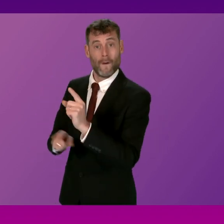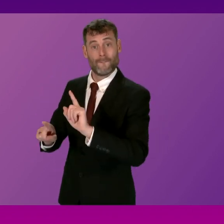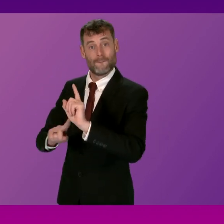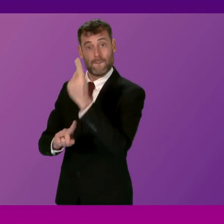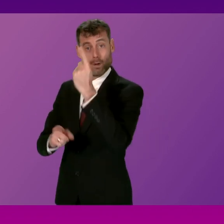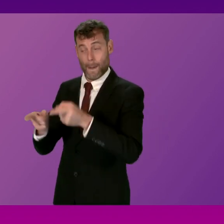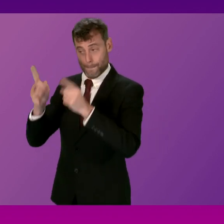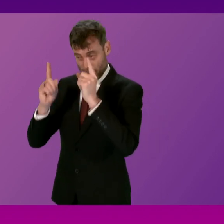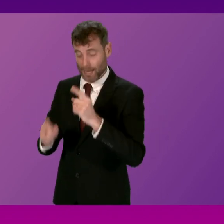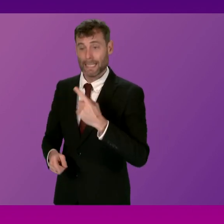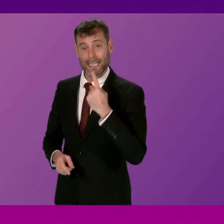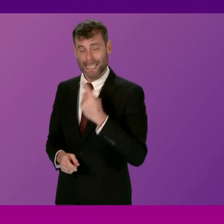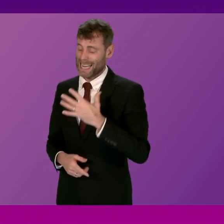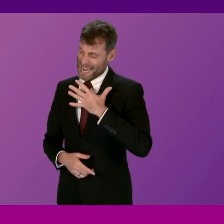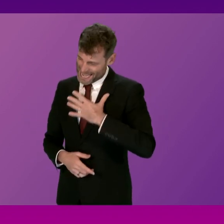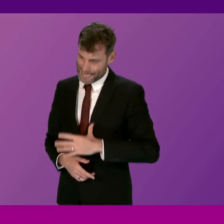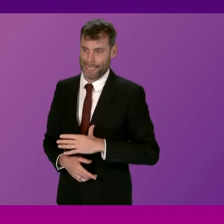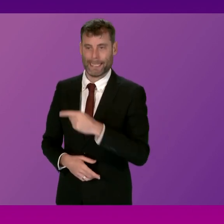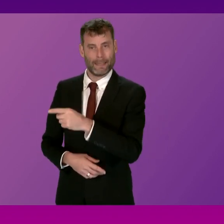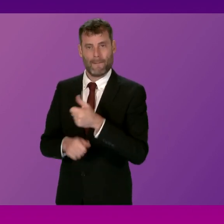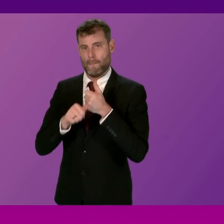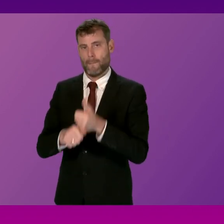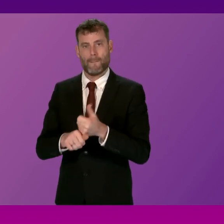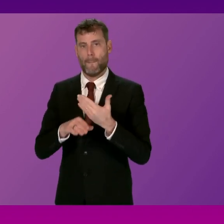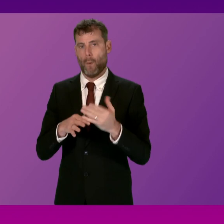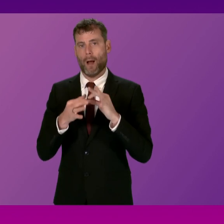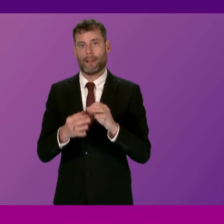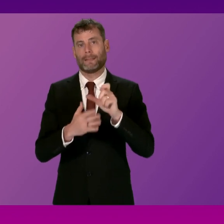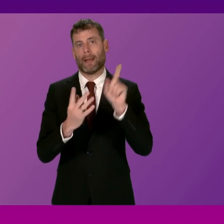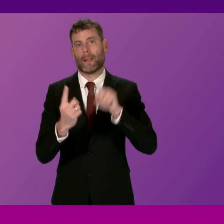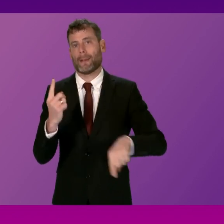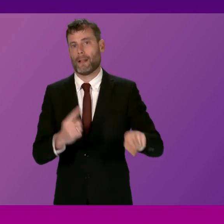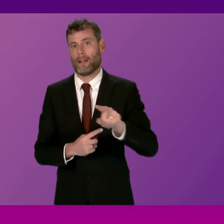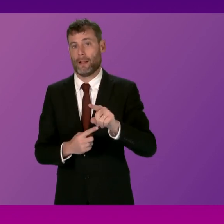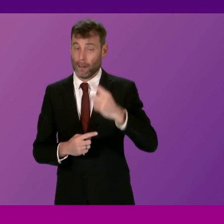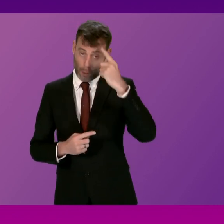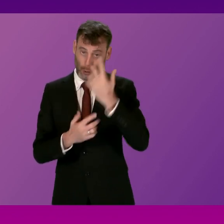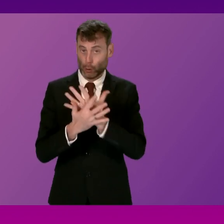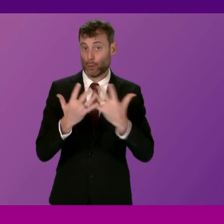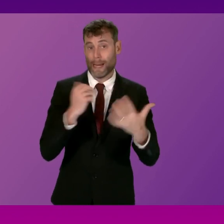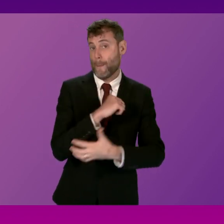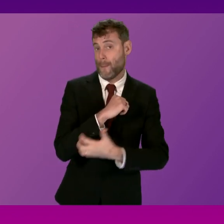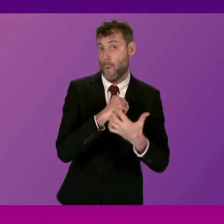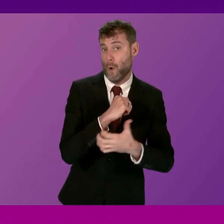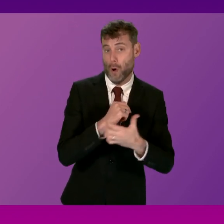people, lift them out of poverty and ensure that they are involved in the development of policy that has a huge impact on their everyday lives.